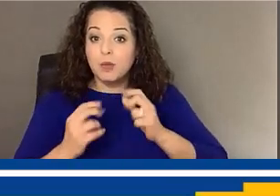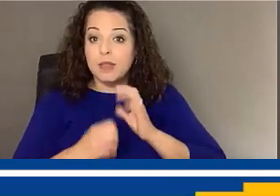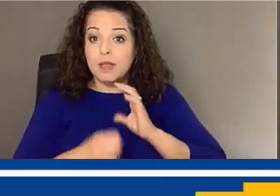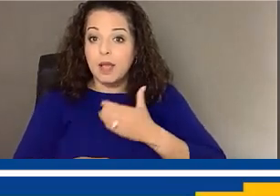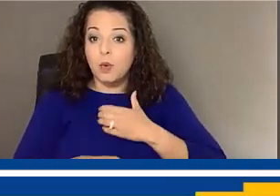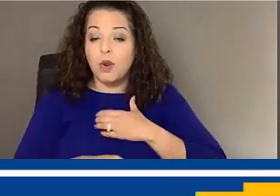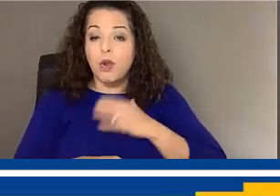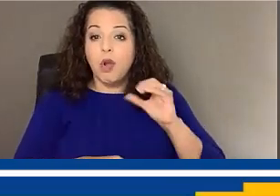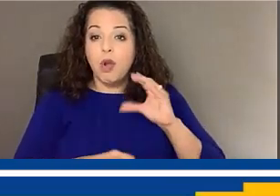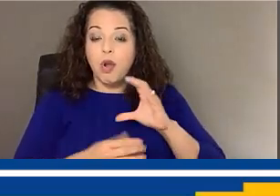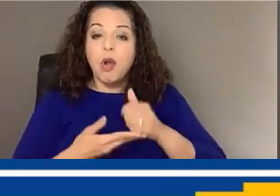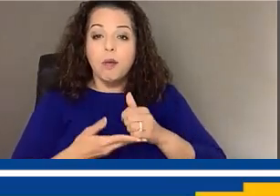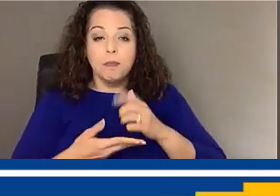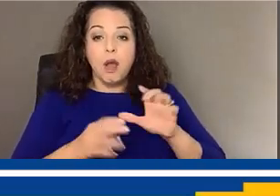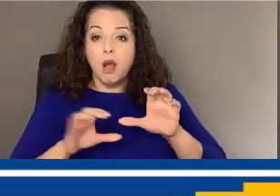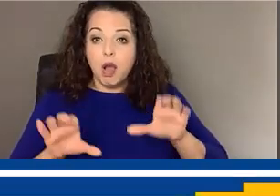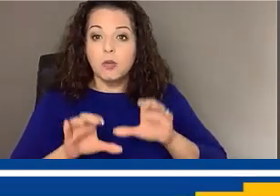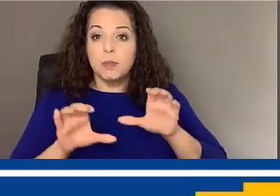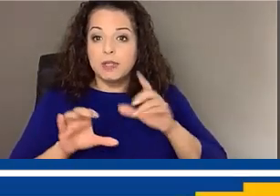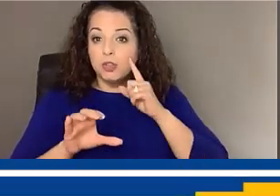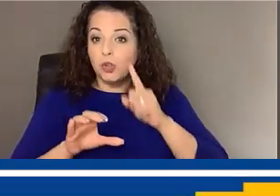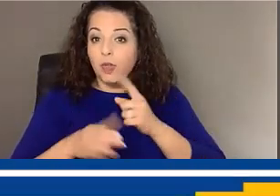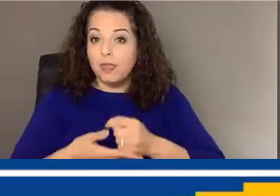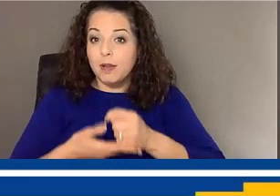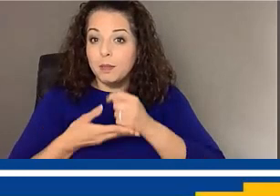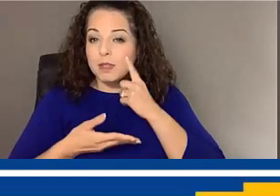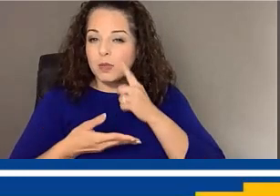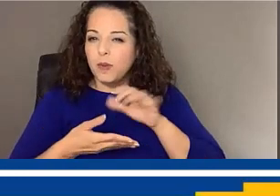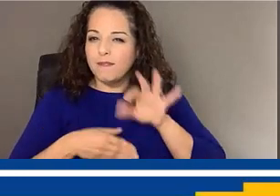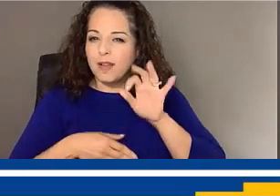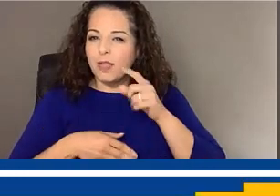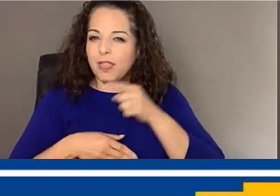And we found this effort helped to reduce confusion